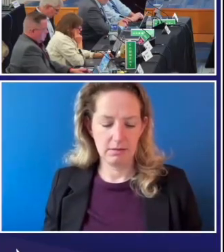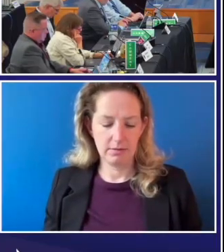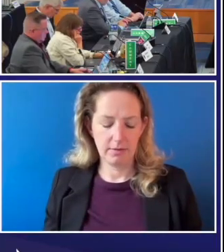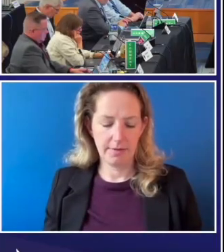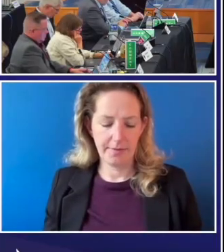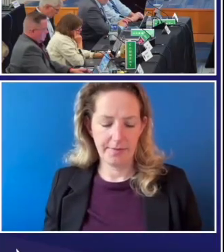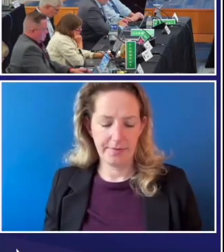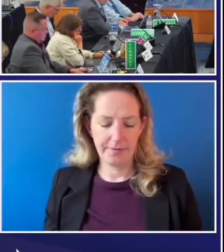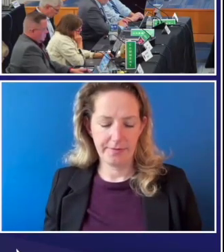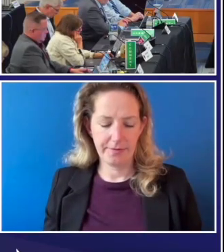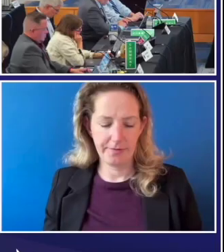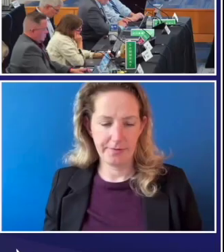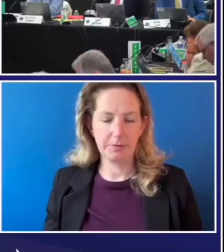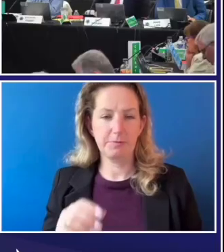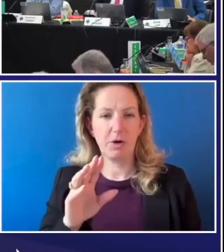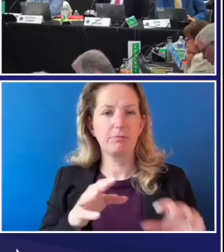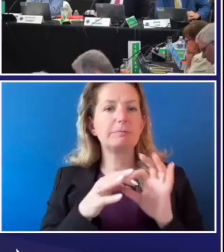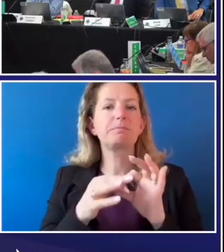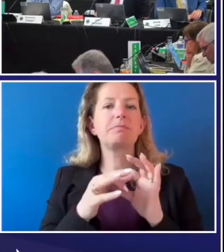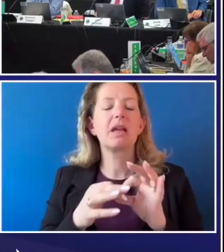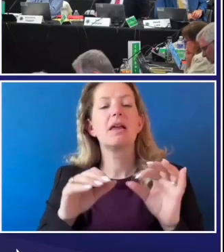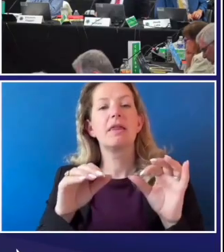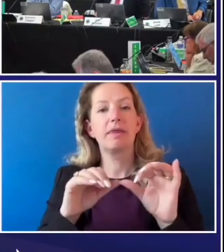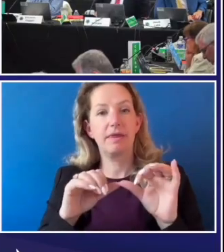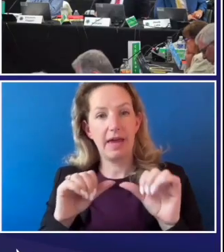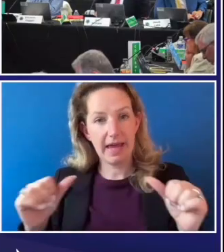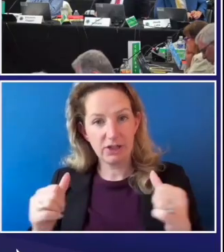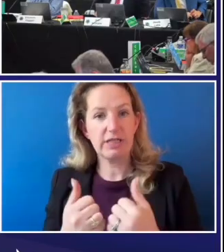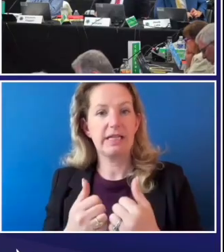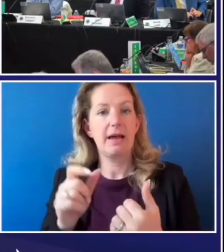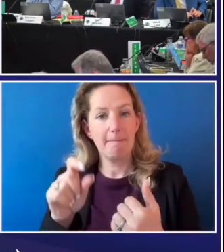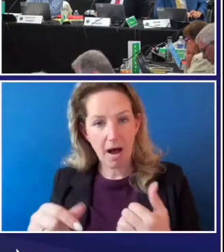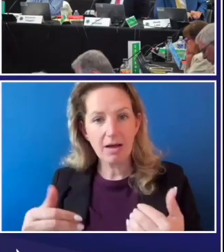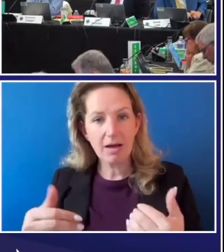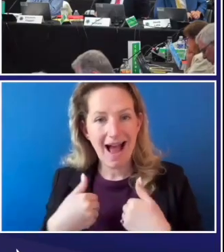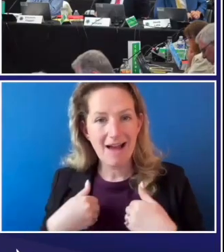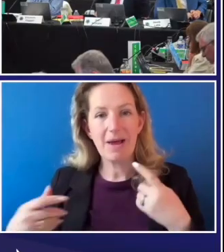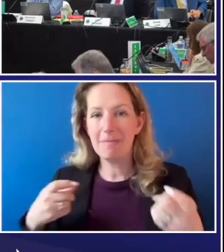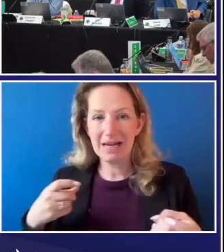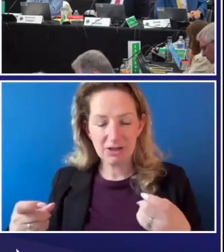So the stem would be the agency must have the administrative and fiscal capability to carry out its accreditation activities in